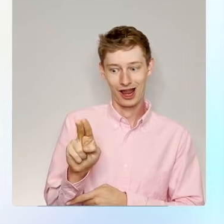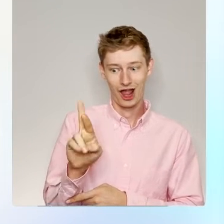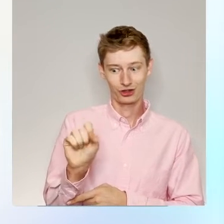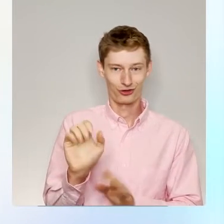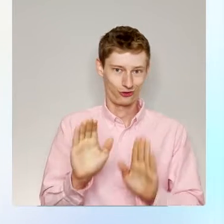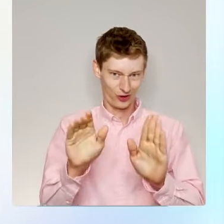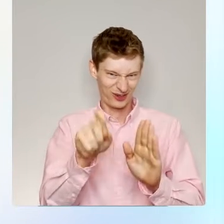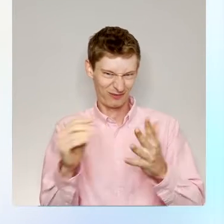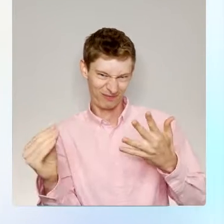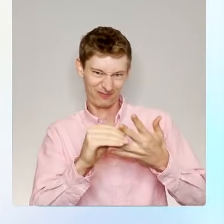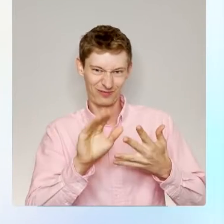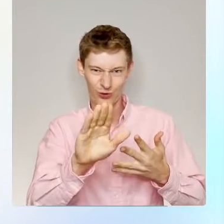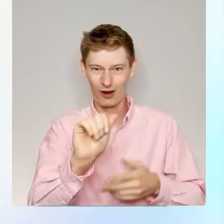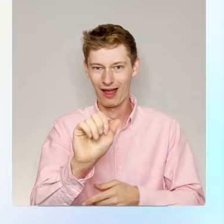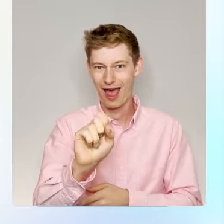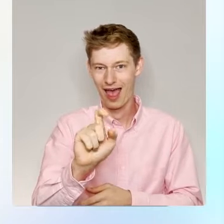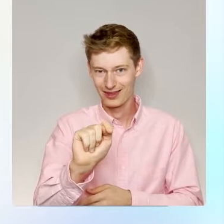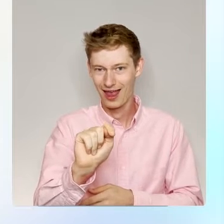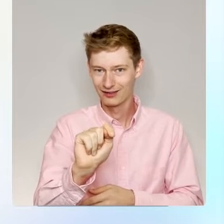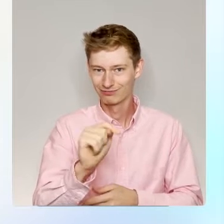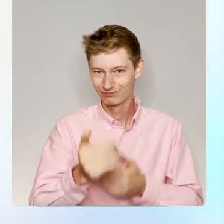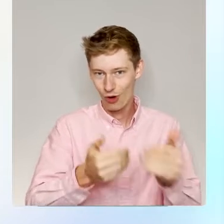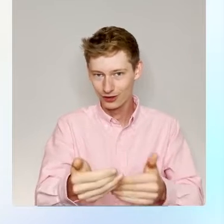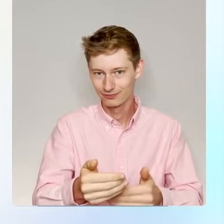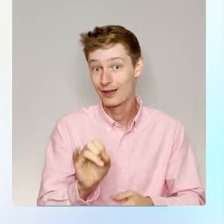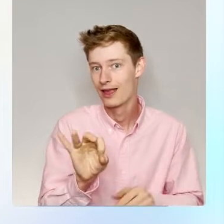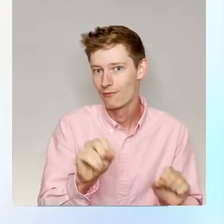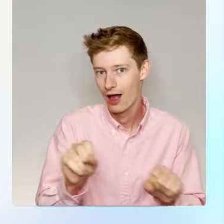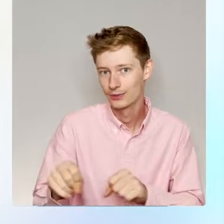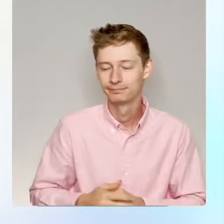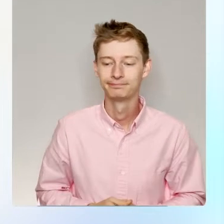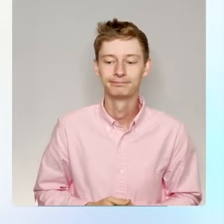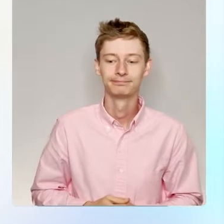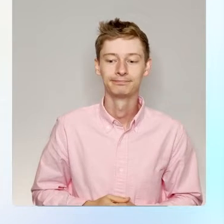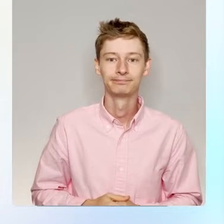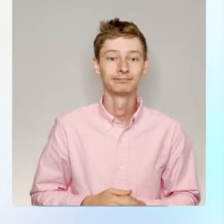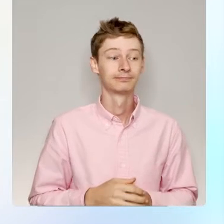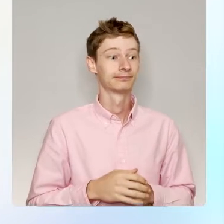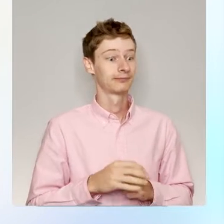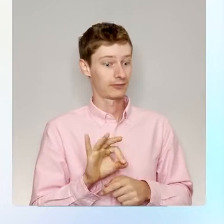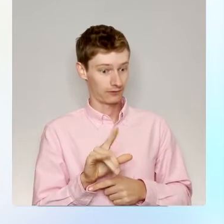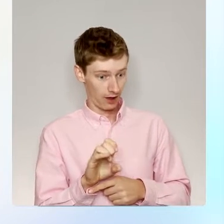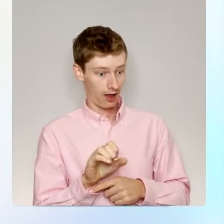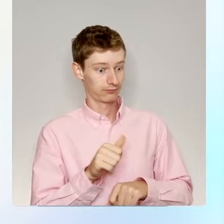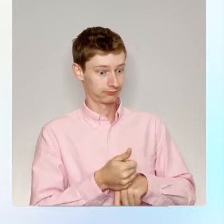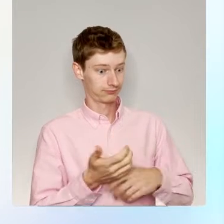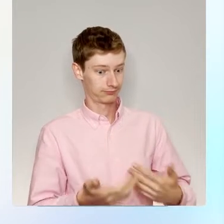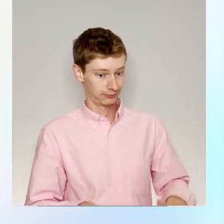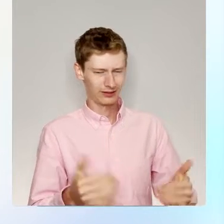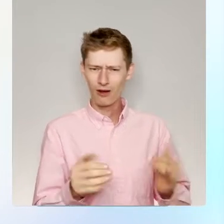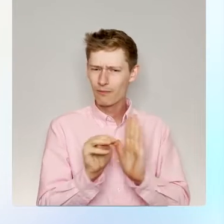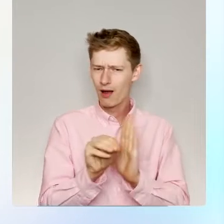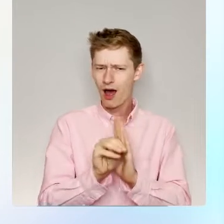Blender is a 3D modeling program, and it's free and open source, and natively exports the GLTF.